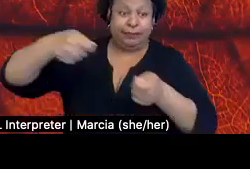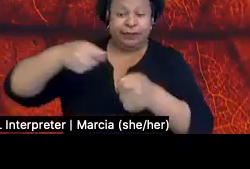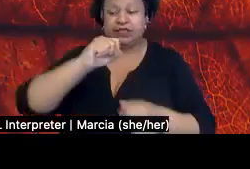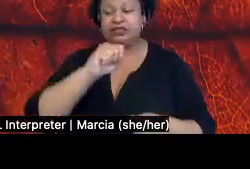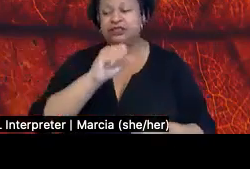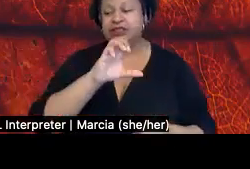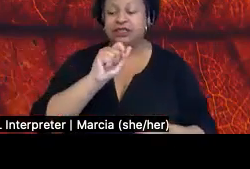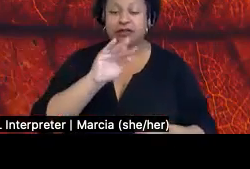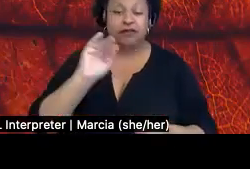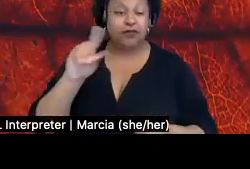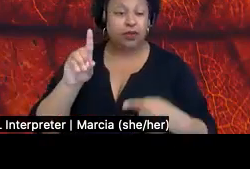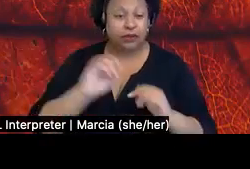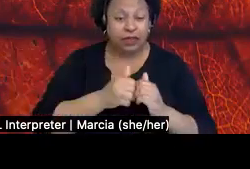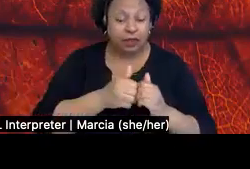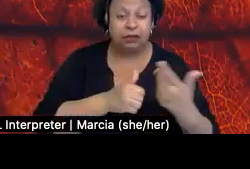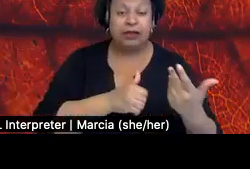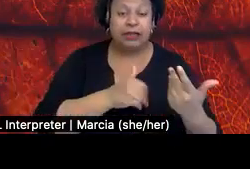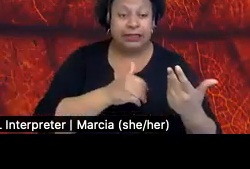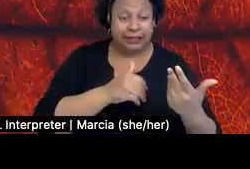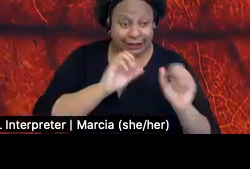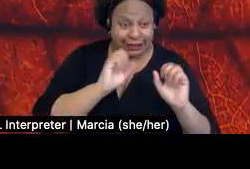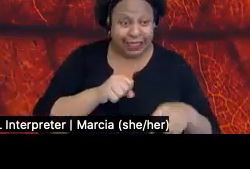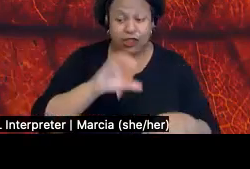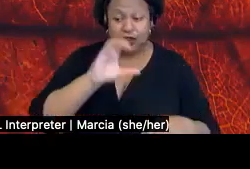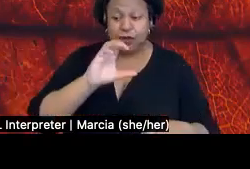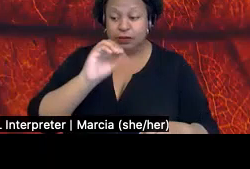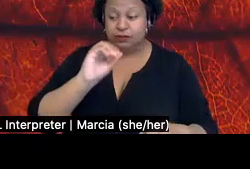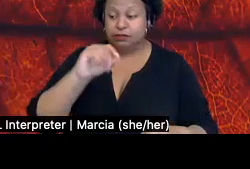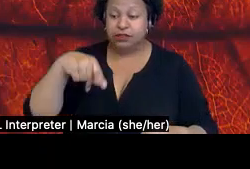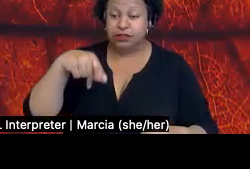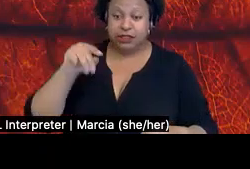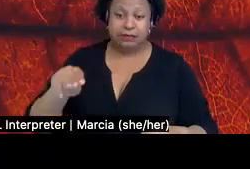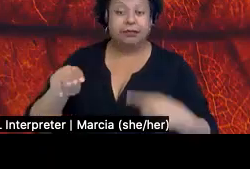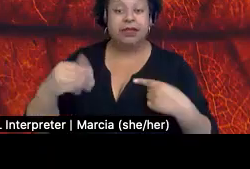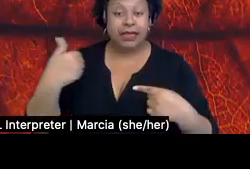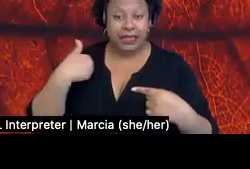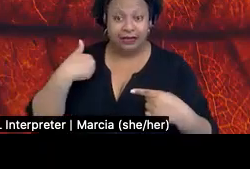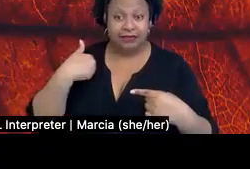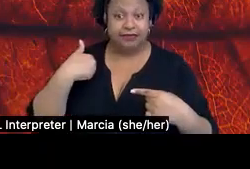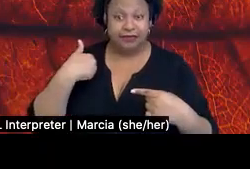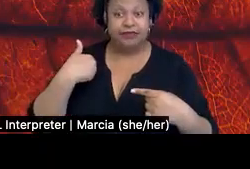some laminated scoring cards, which actually have the scale of 1 to 10 listed out.